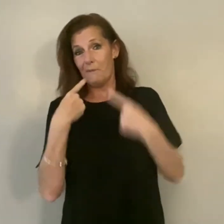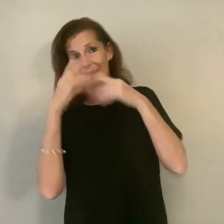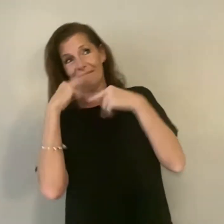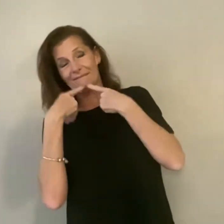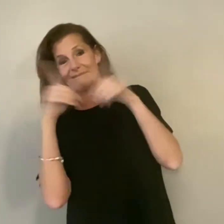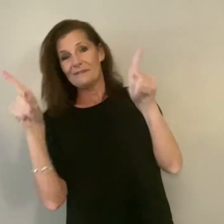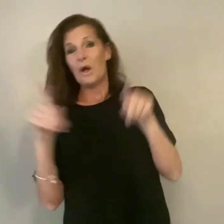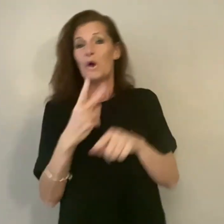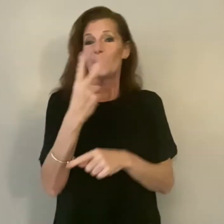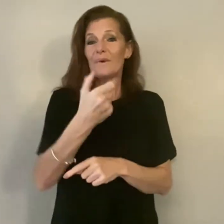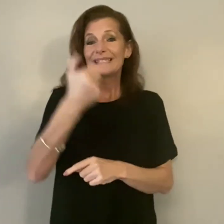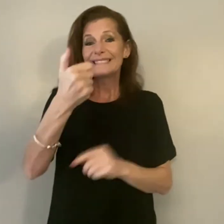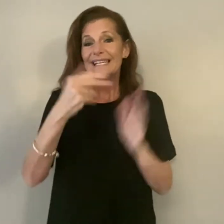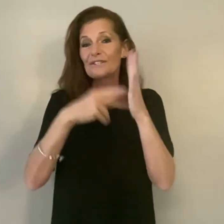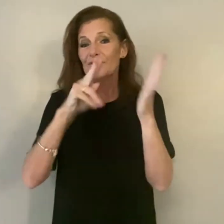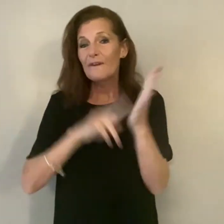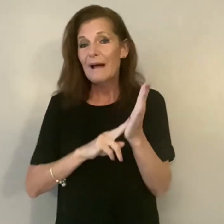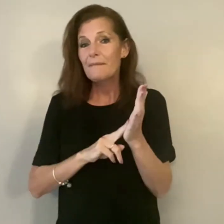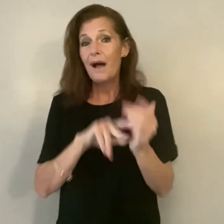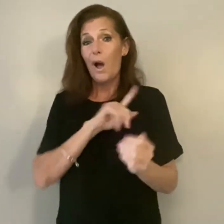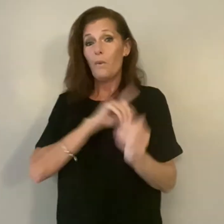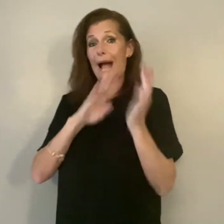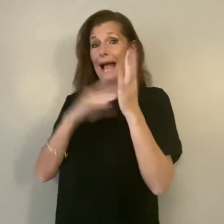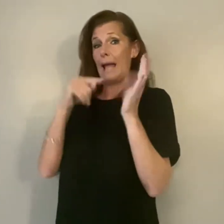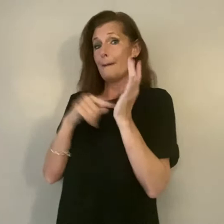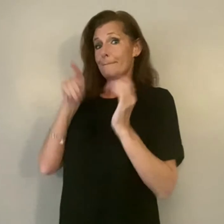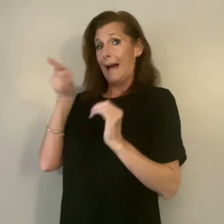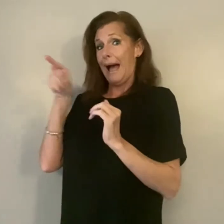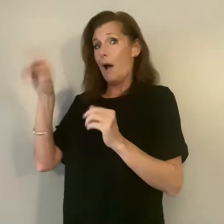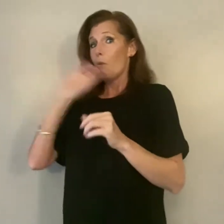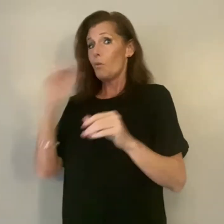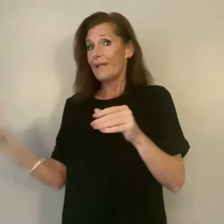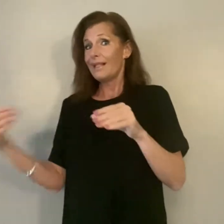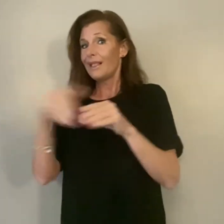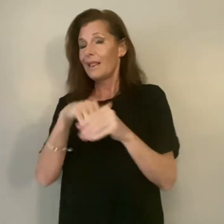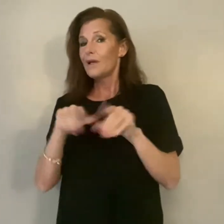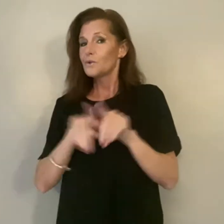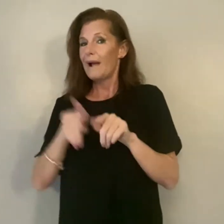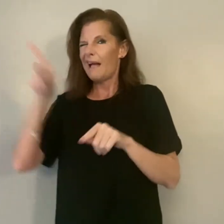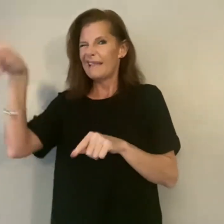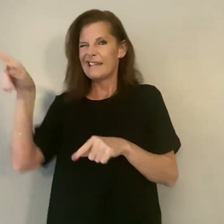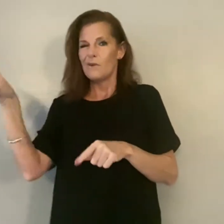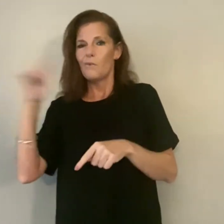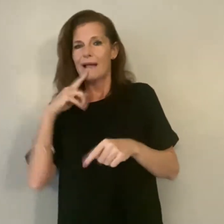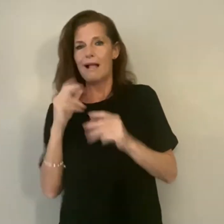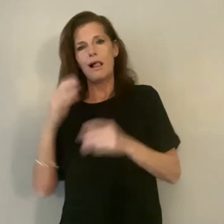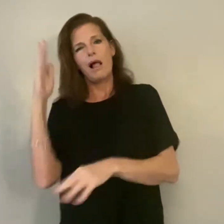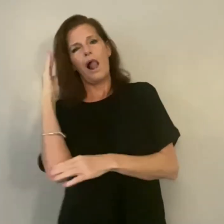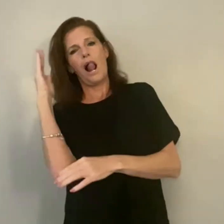So I'm gonna put my plug in now for the 26th of November partly because Matt is there. He's one of our provocation speakers